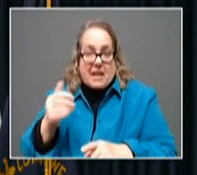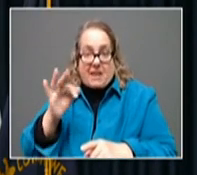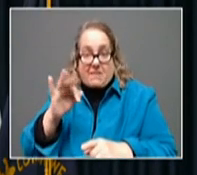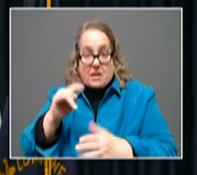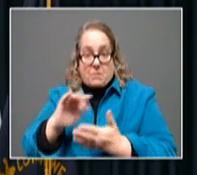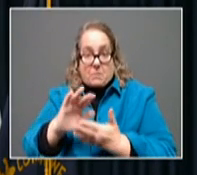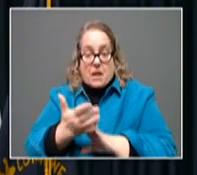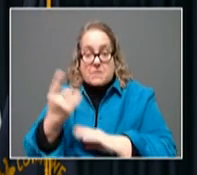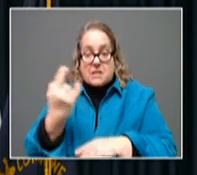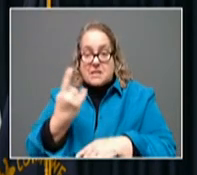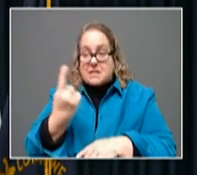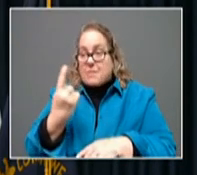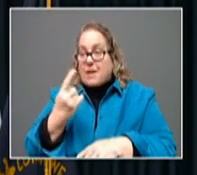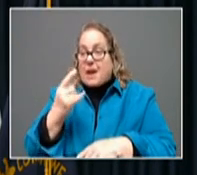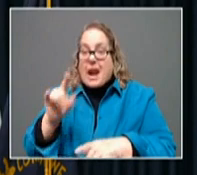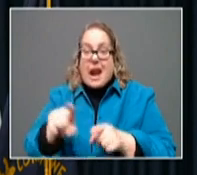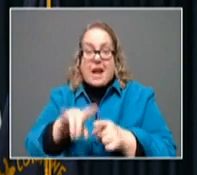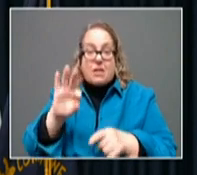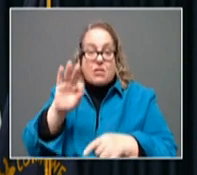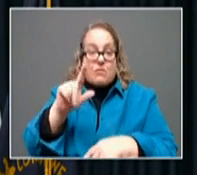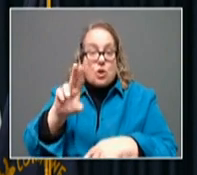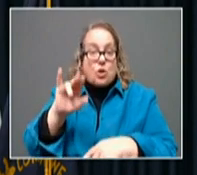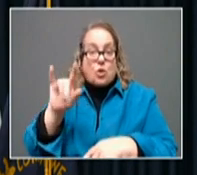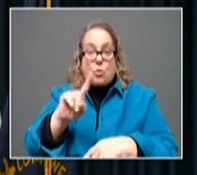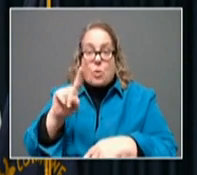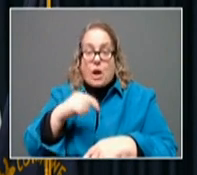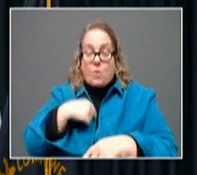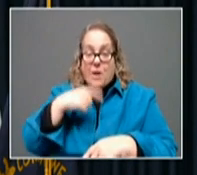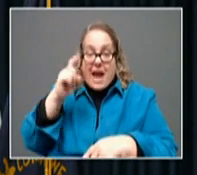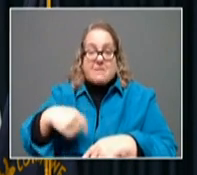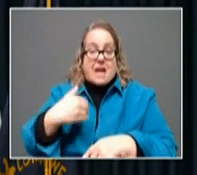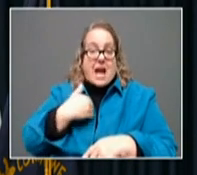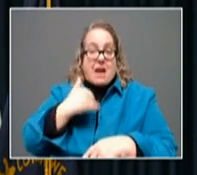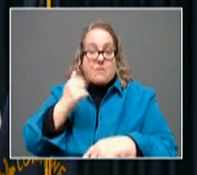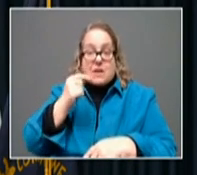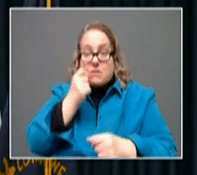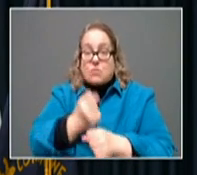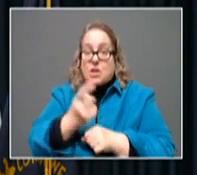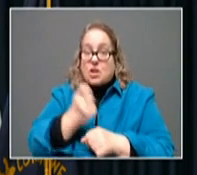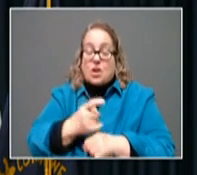where we get a couple of shots each year, uh, or a shot a year. That that